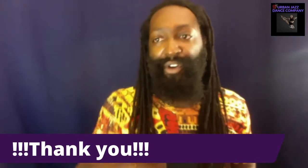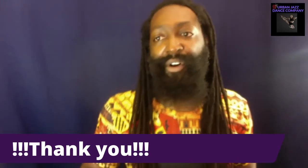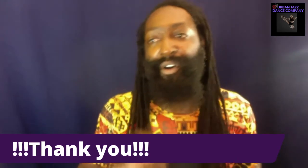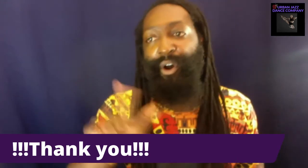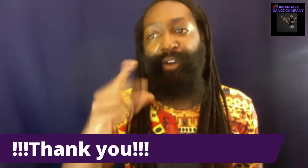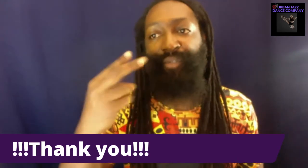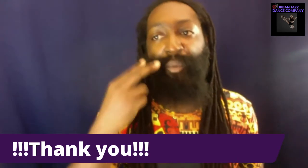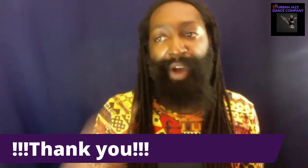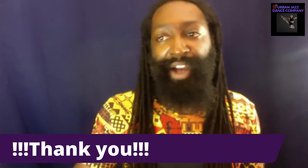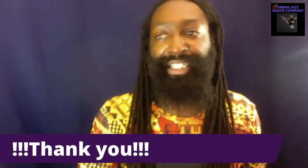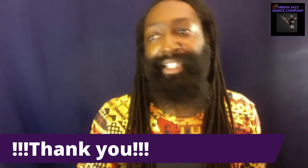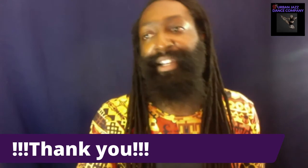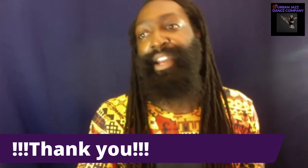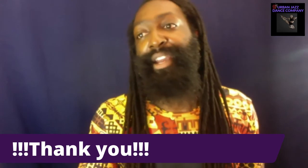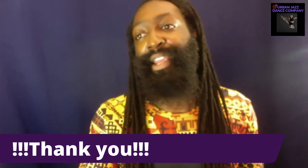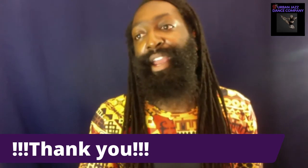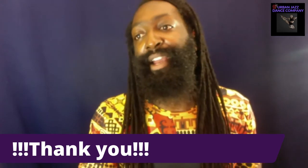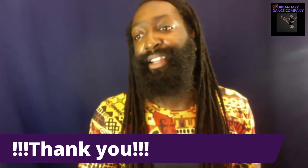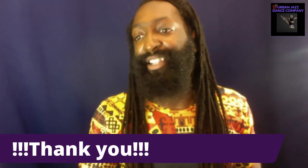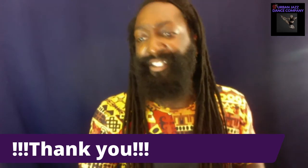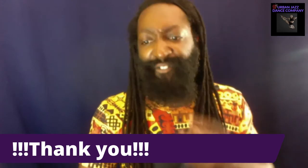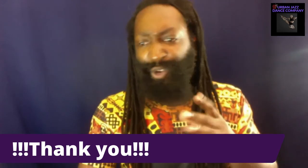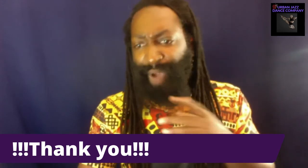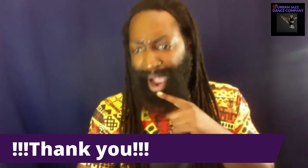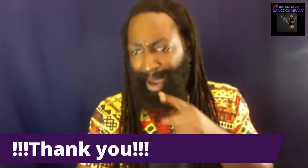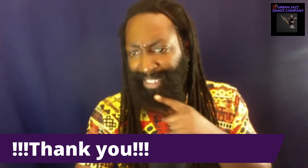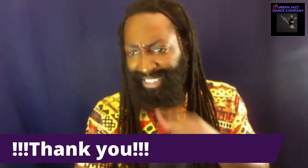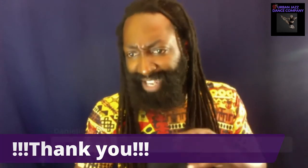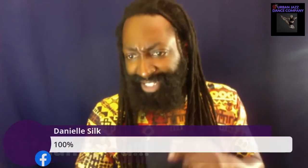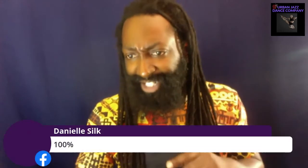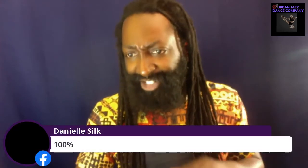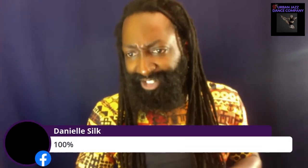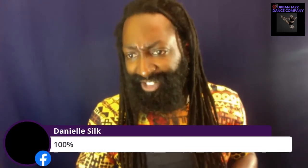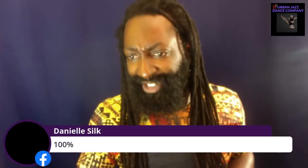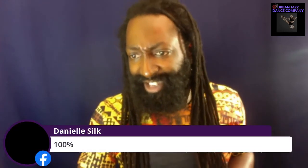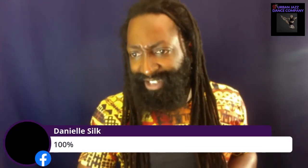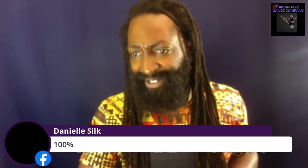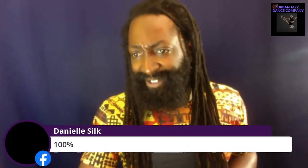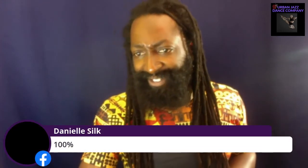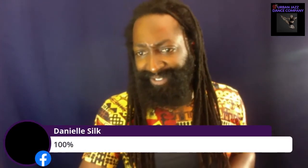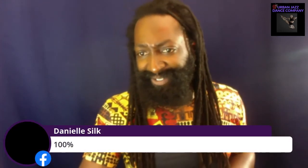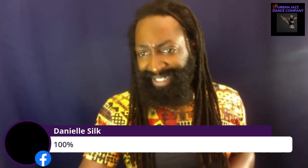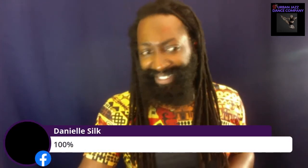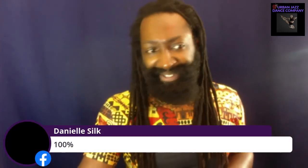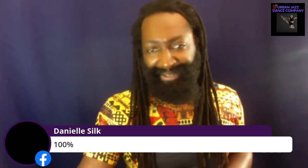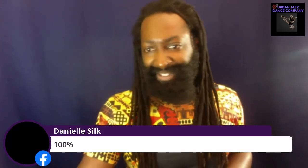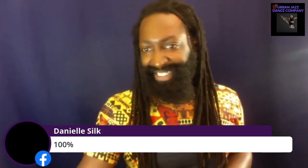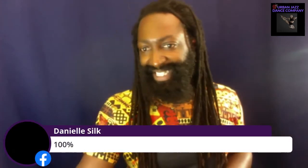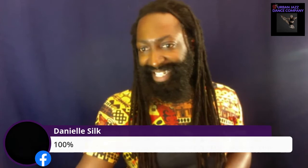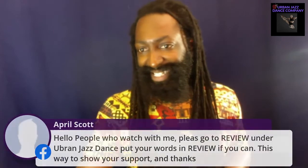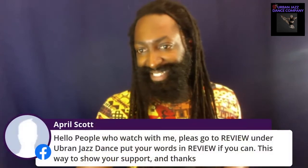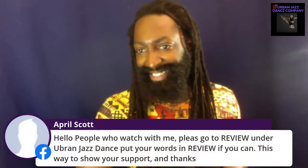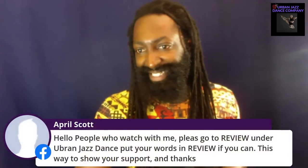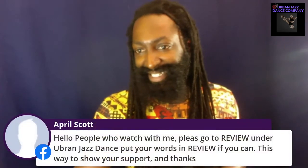Oh my goodness, it was a blessing to have you all. Yeah, there's some few comments out there.